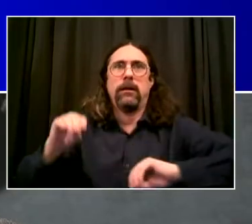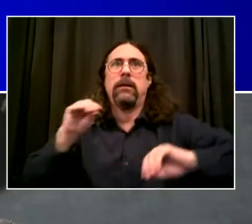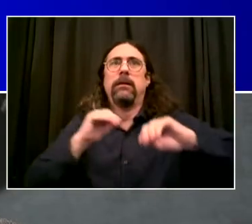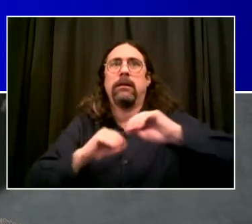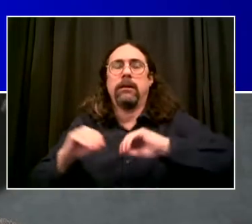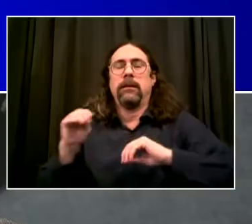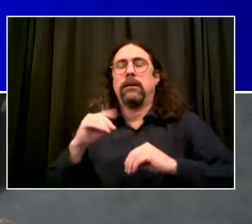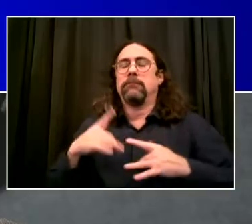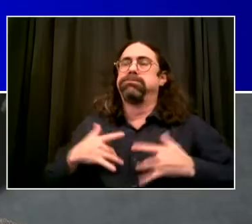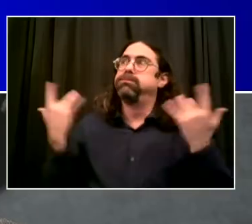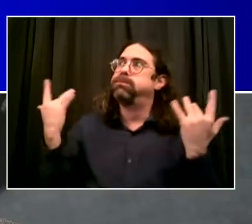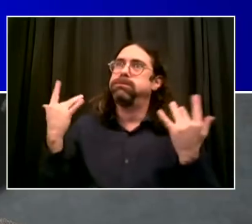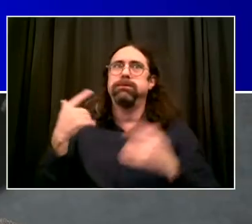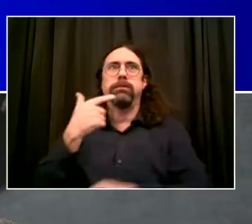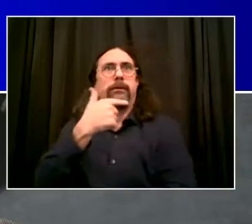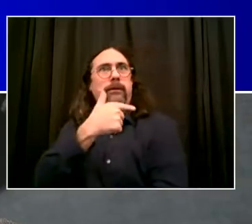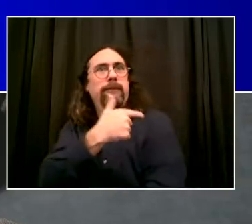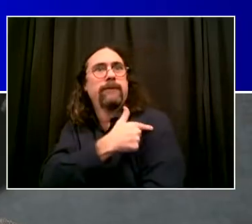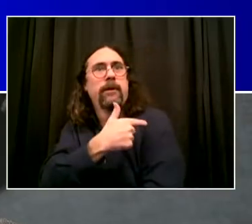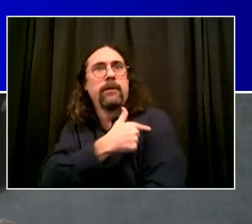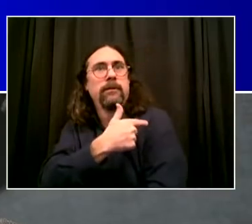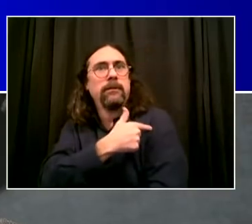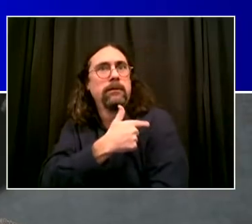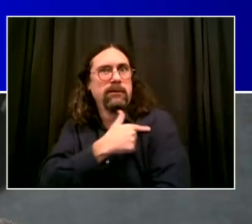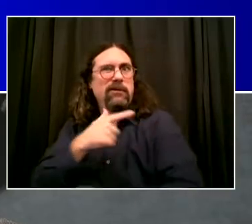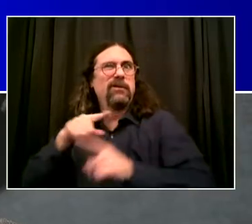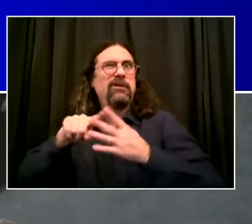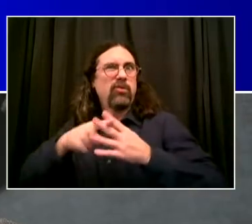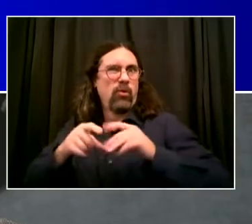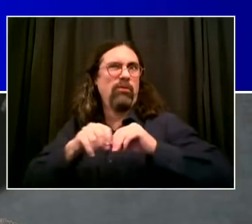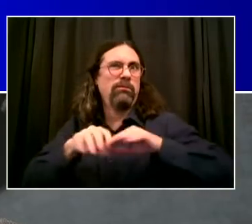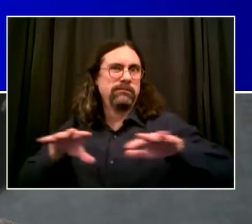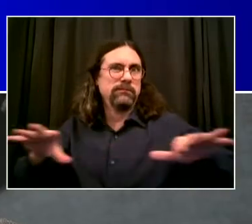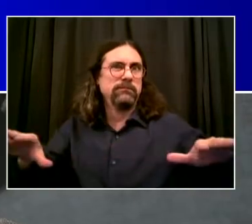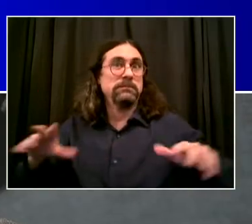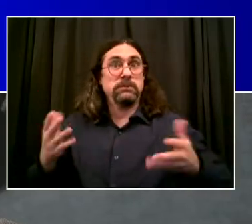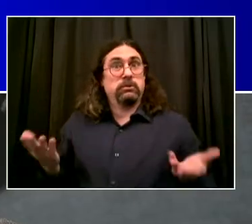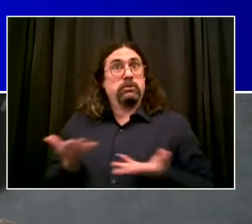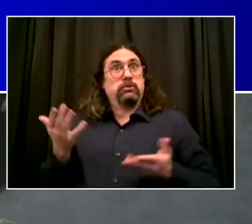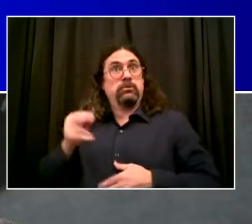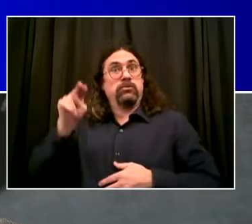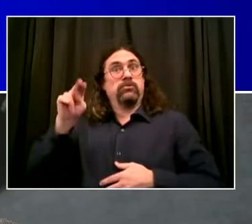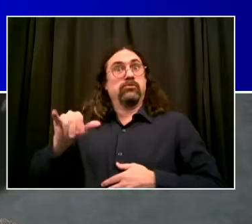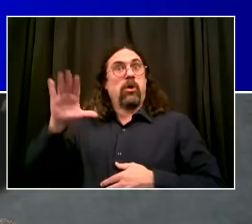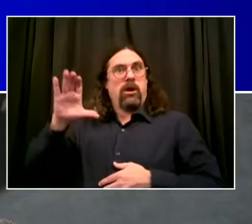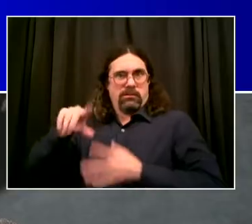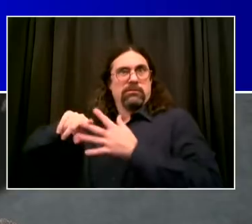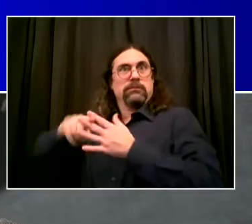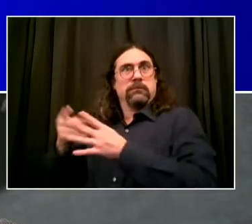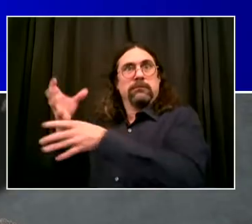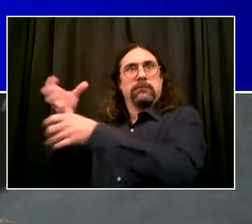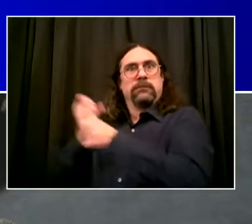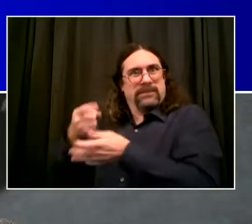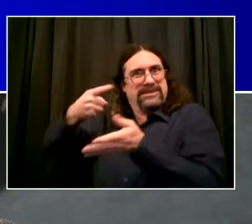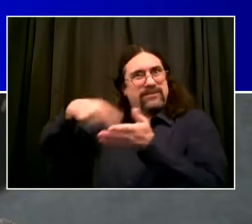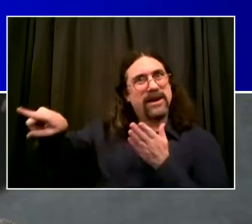SCHOOLS AND STUDENTS FOCUSED SINGULARLY ON THAT WORK FOR MONTHS ON AND. WITH THE FIRST DOSES OF THE